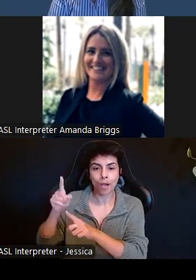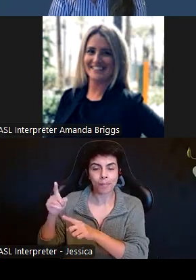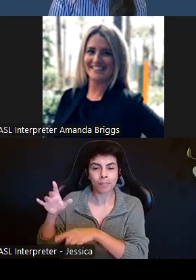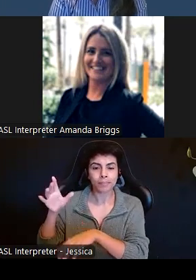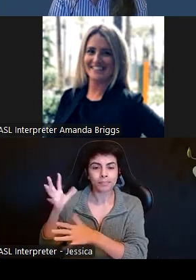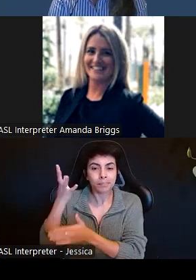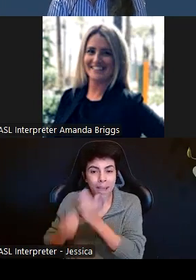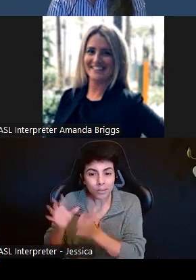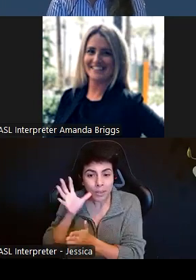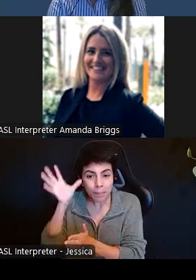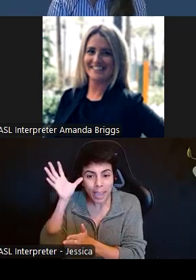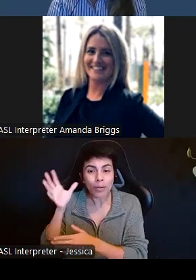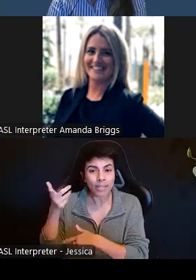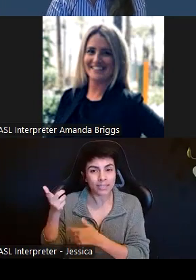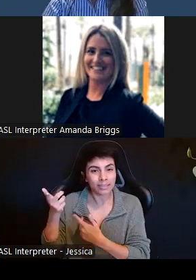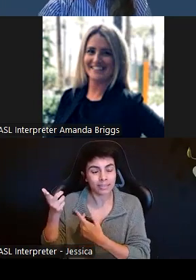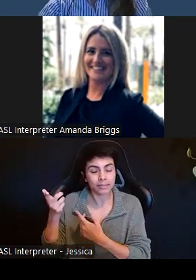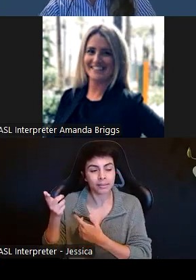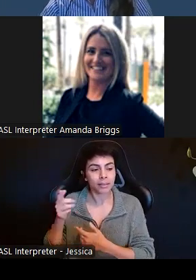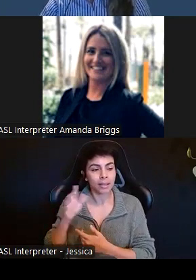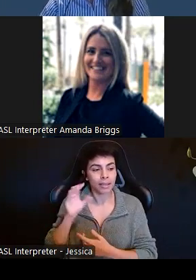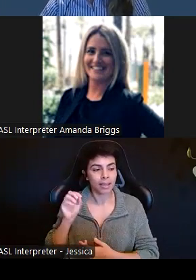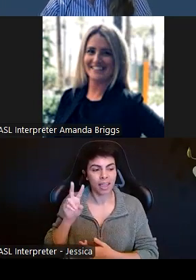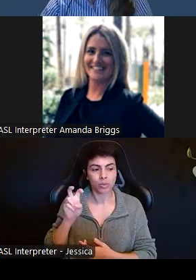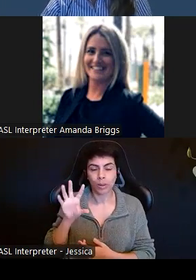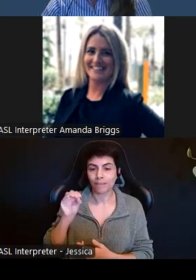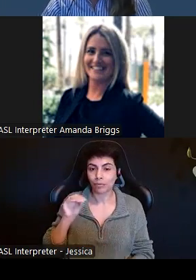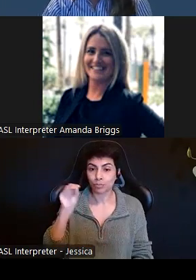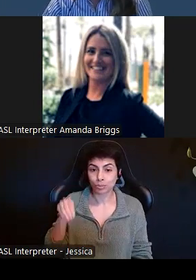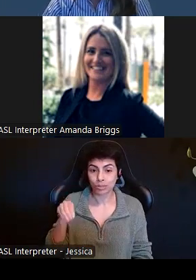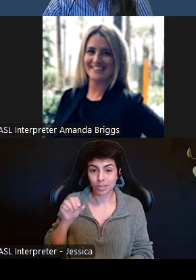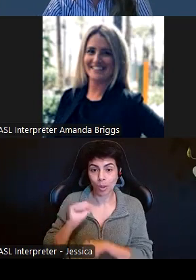There's also the 250% working disabled program.